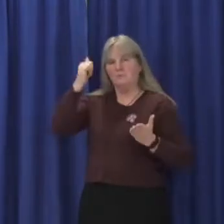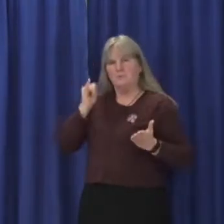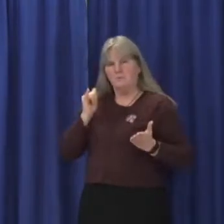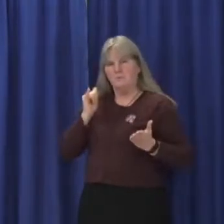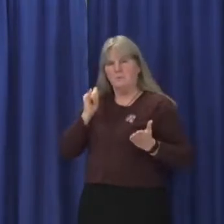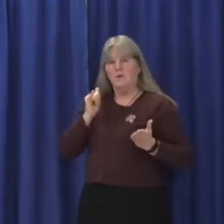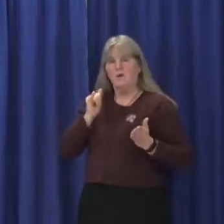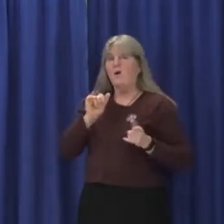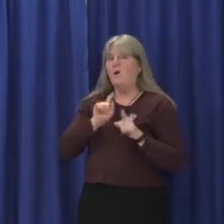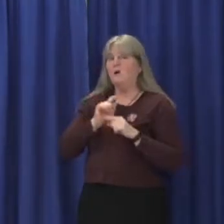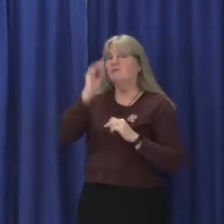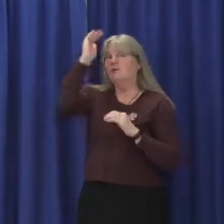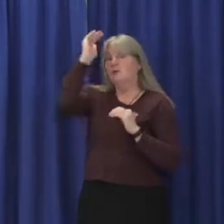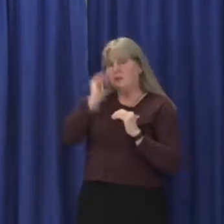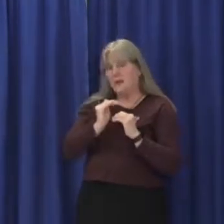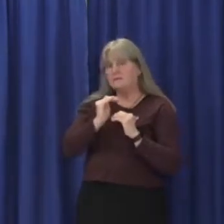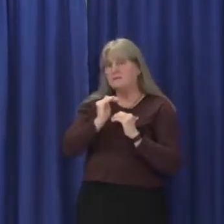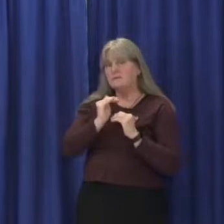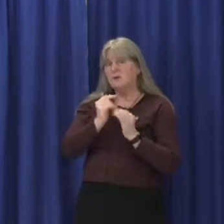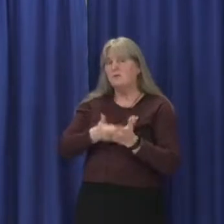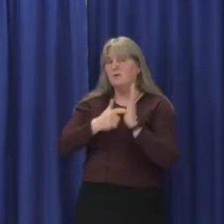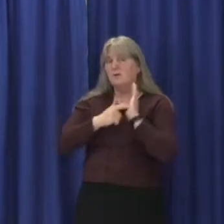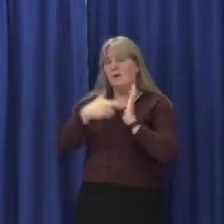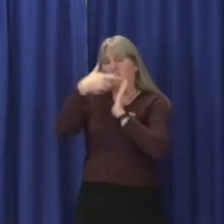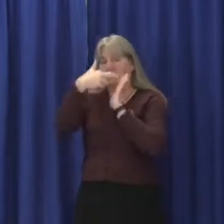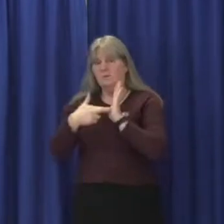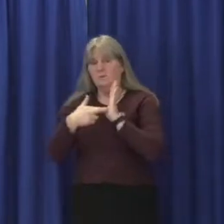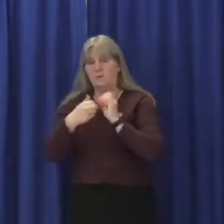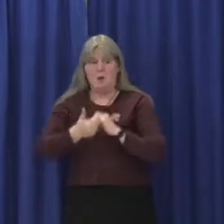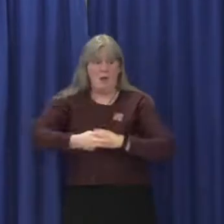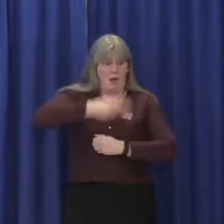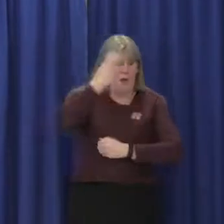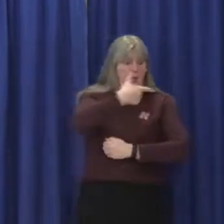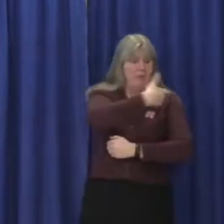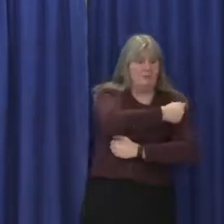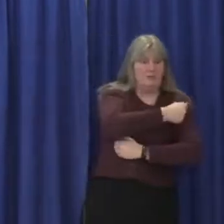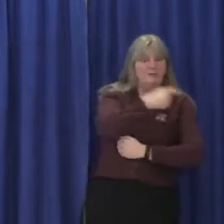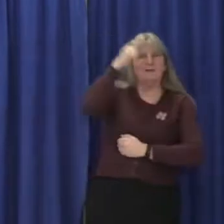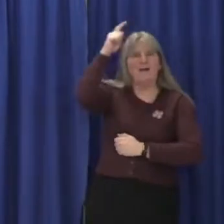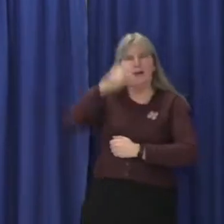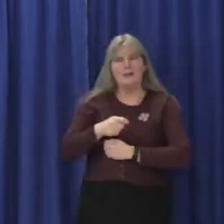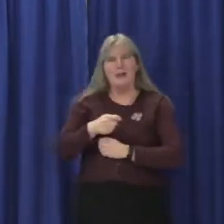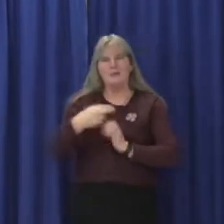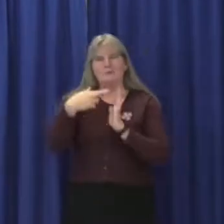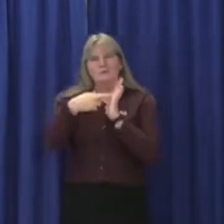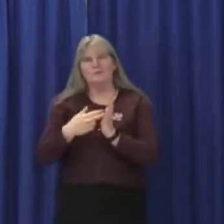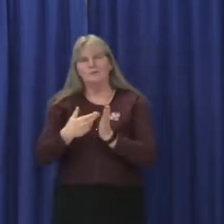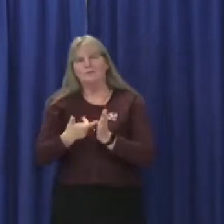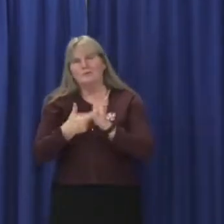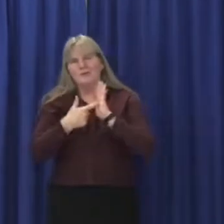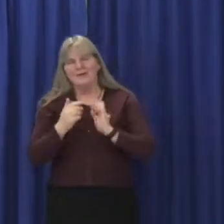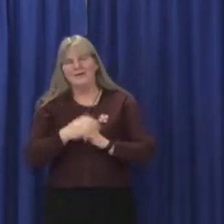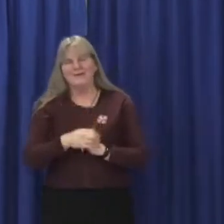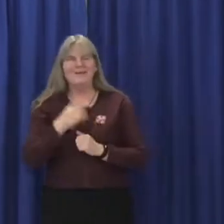will need to use strong public health measures in the future. So again, and again, I know I sound like a broken record,